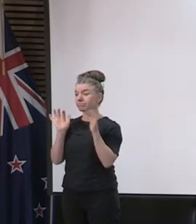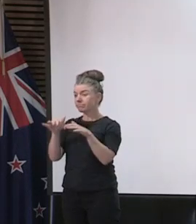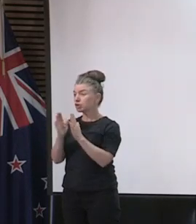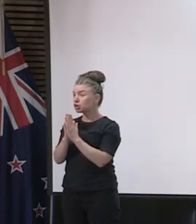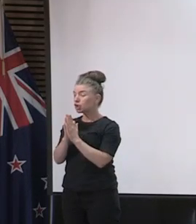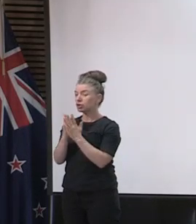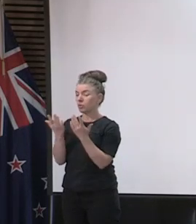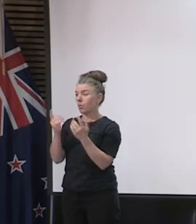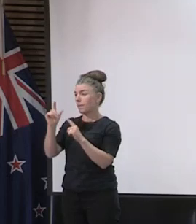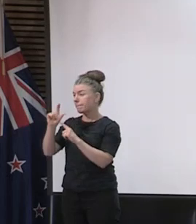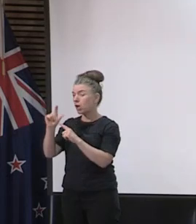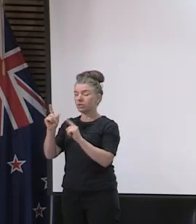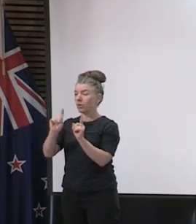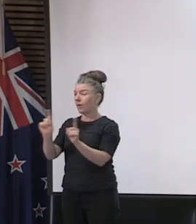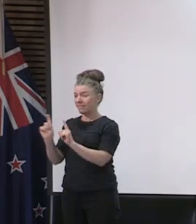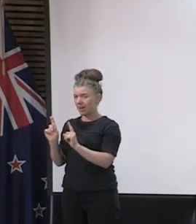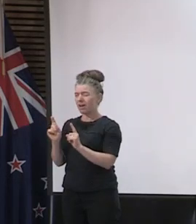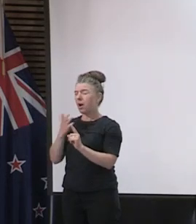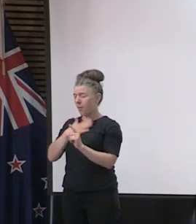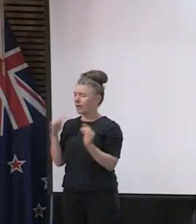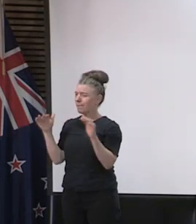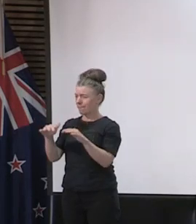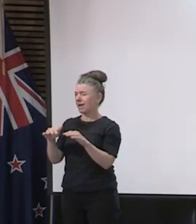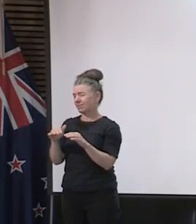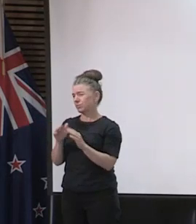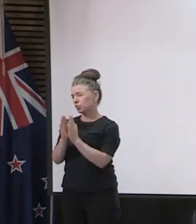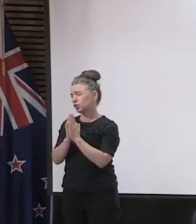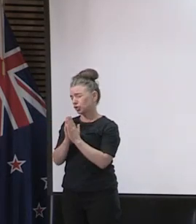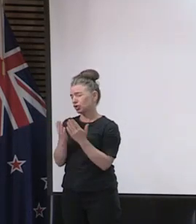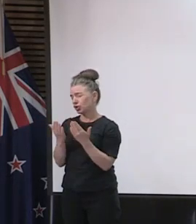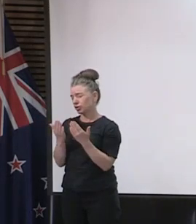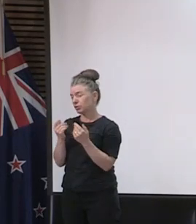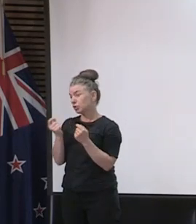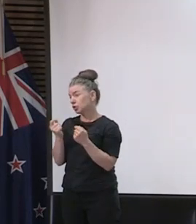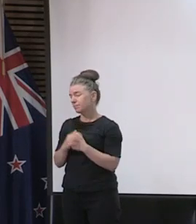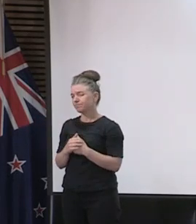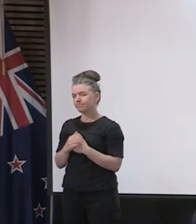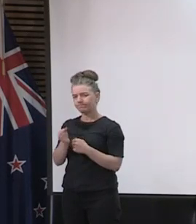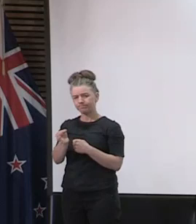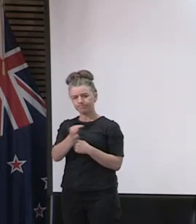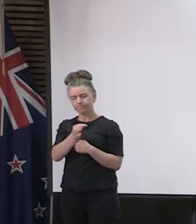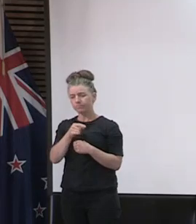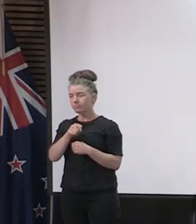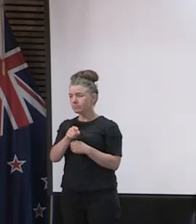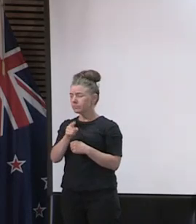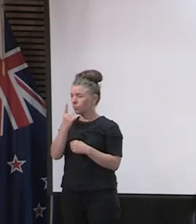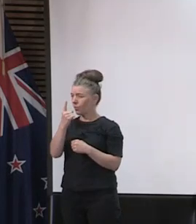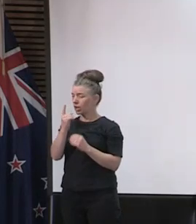are of faith and wish to be able to come back together, particularly at this testing time, are able to to that.